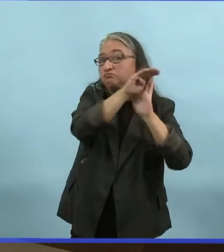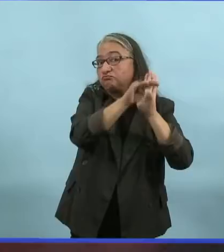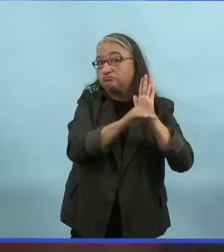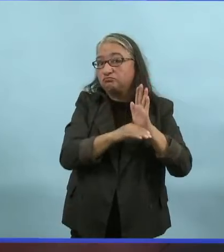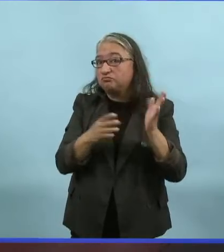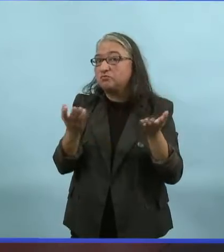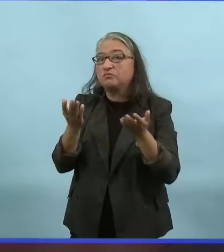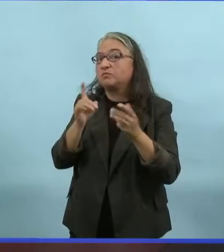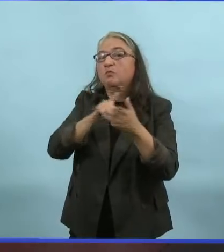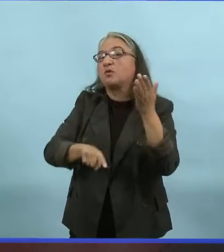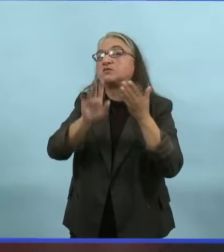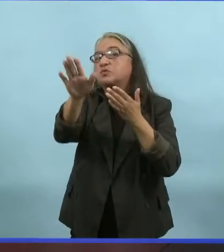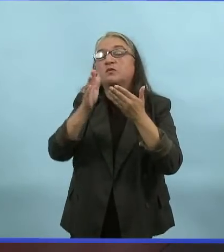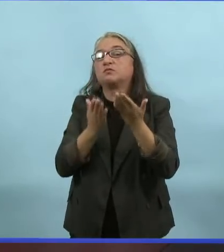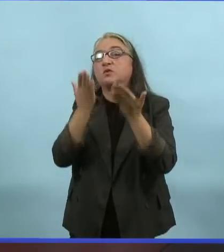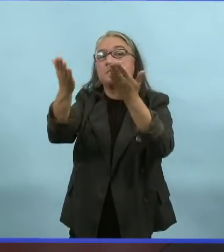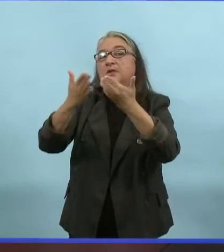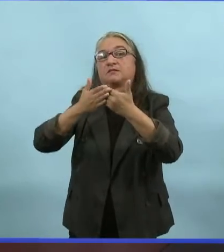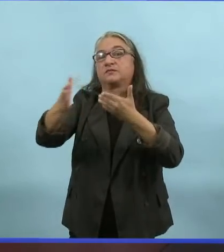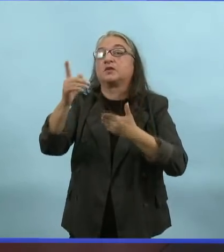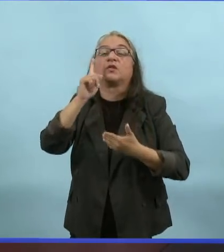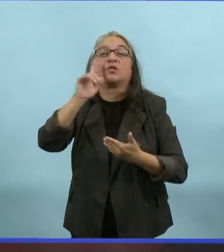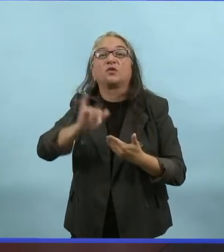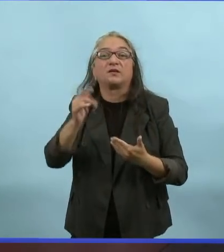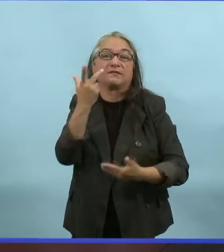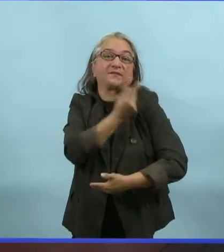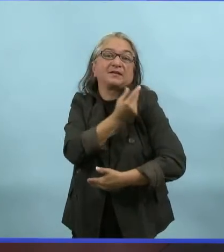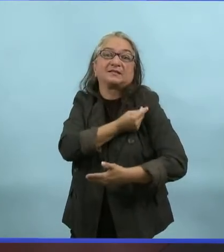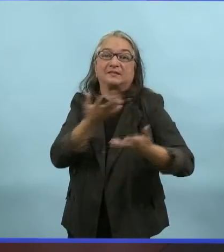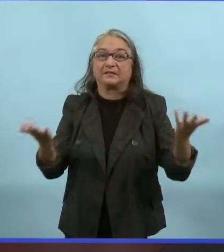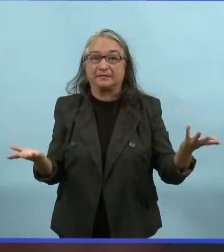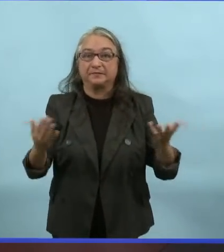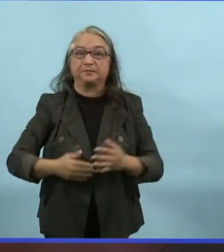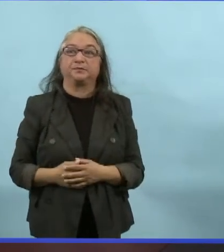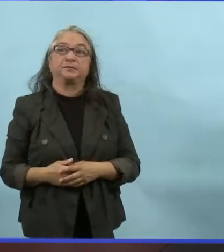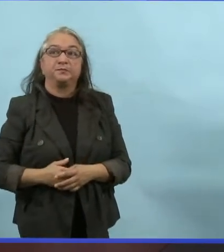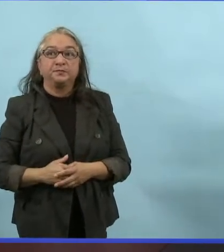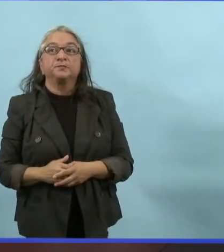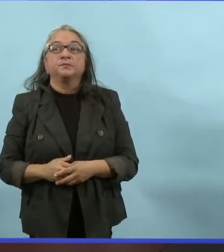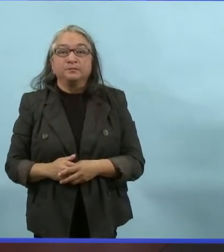so i think we're going to have you know as we move into that phase of our reopening we're going to